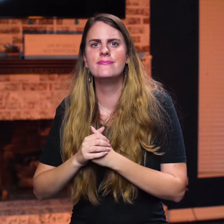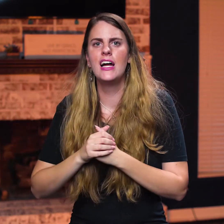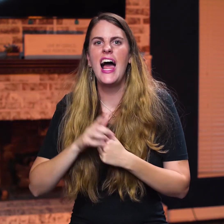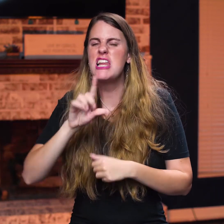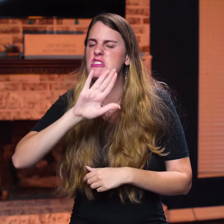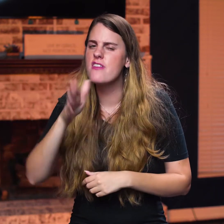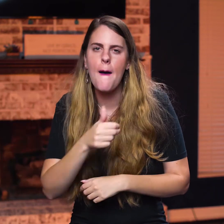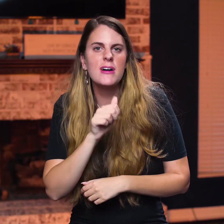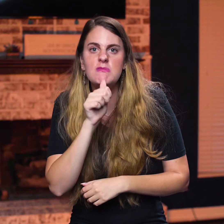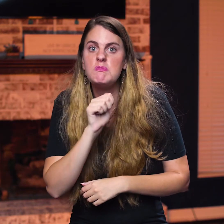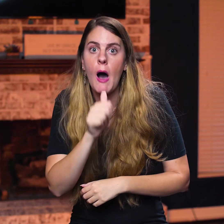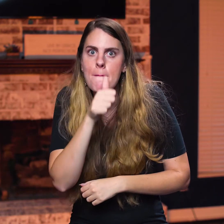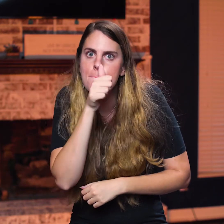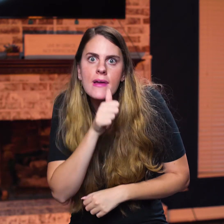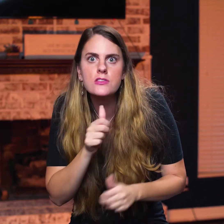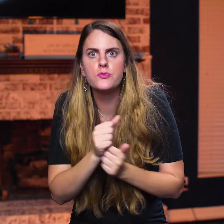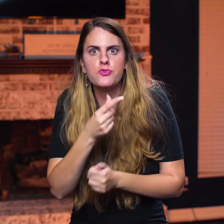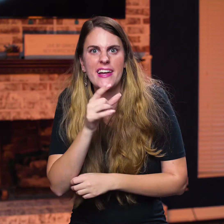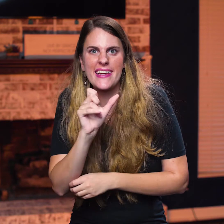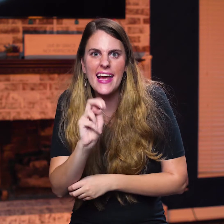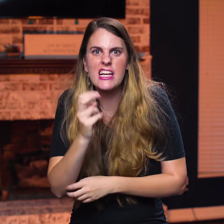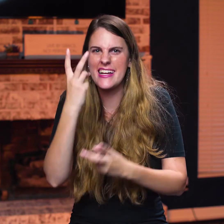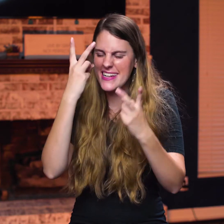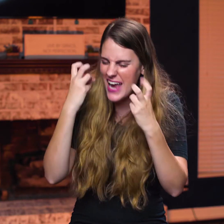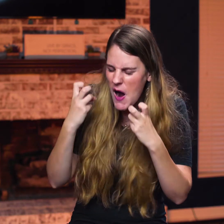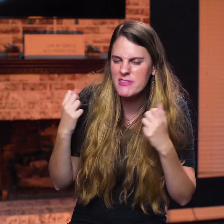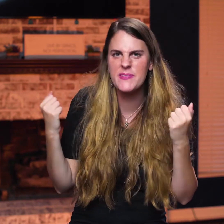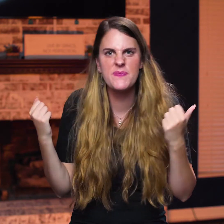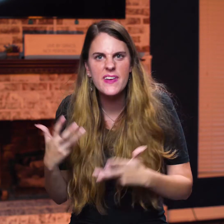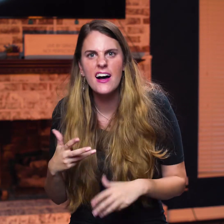He’s never impatient with Gideon’s doubts and fears.